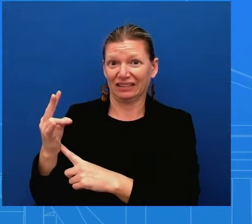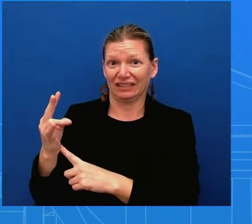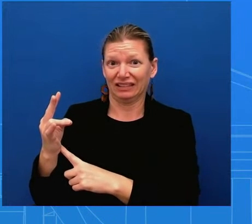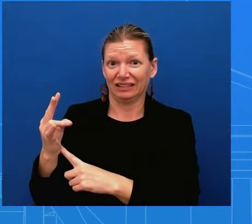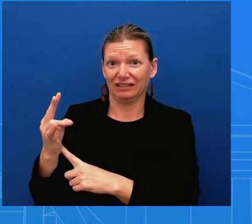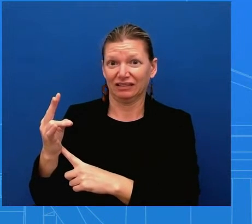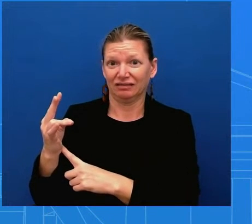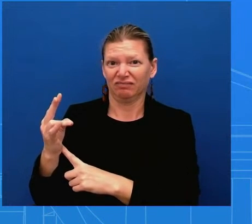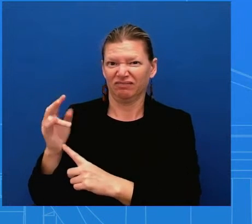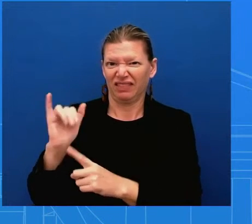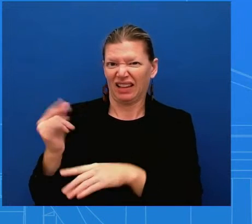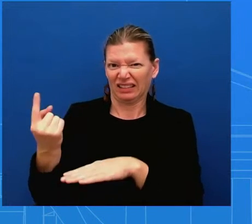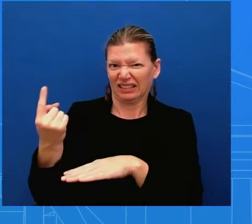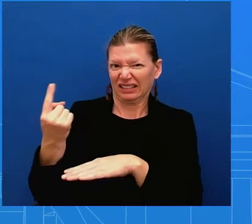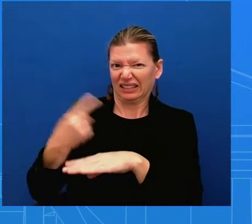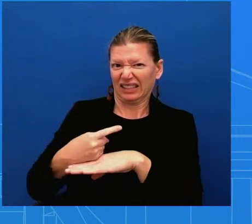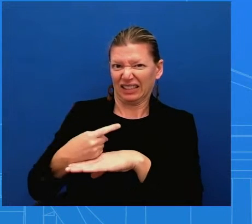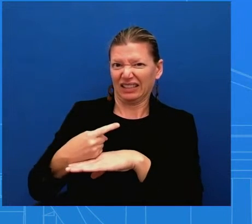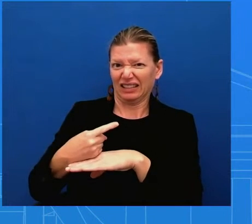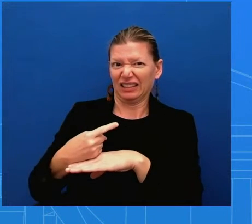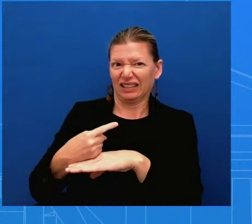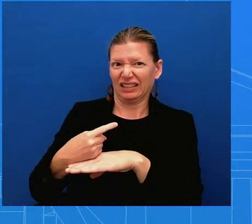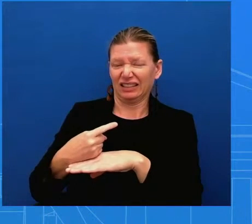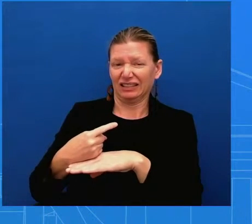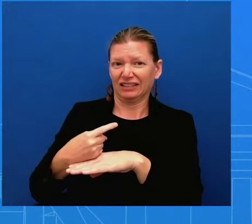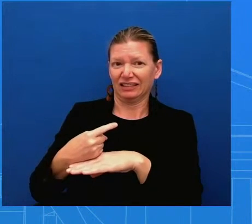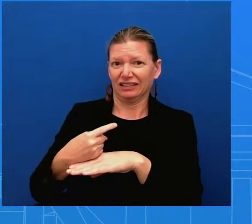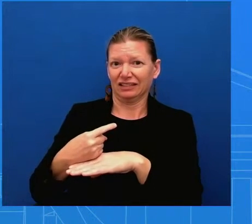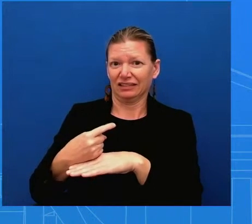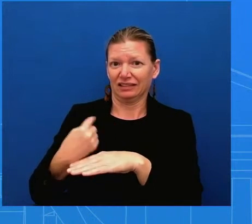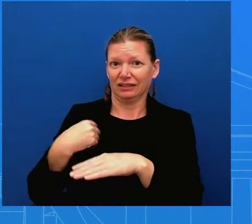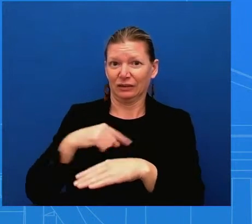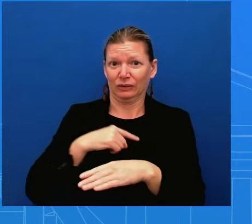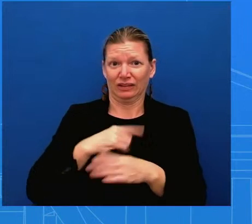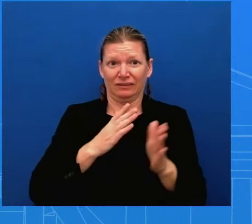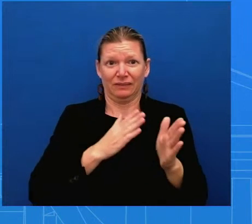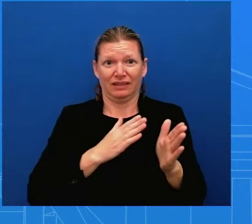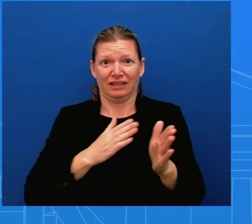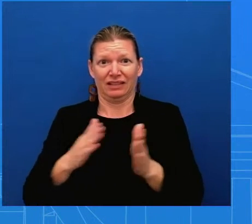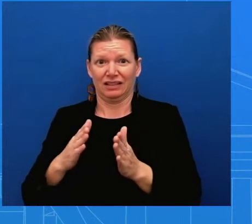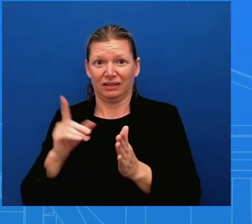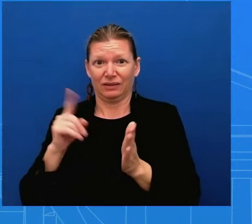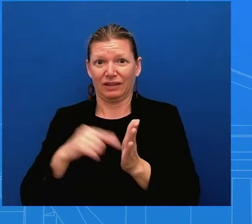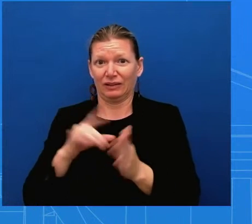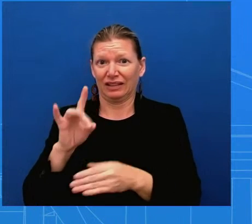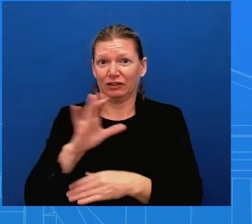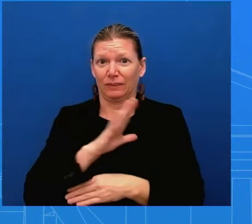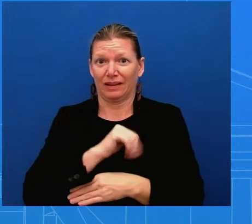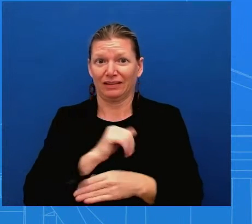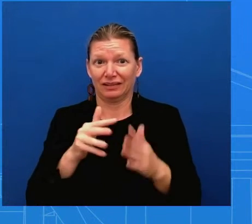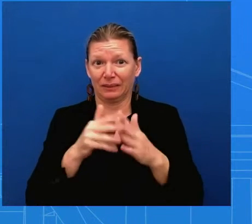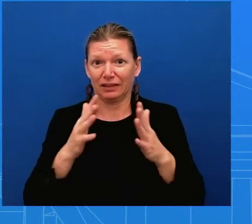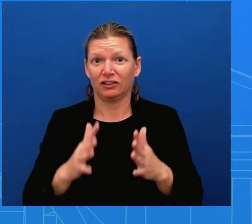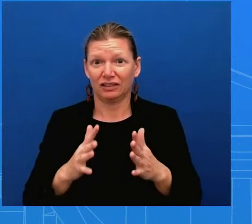The -- there were about 1,800 Palestinian Americans that were in -- in Gaza, and we did everything that we can to get them out